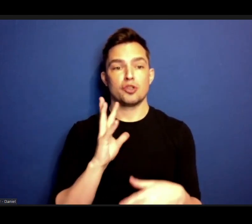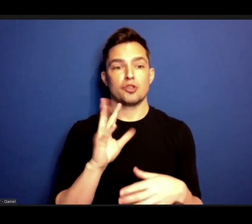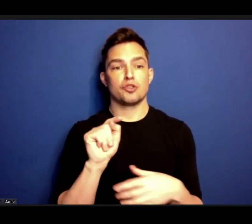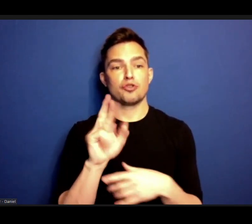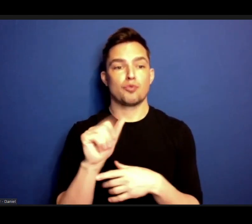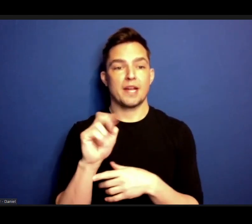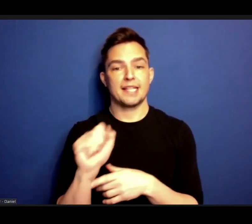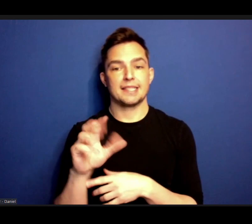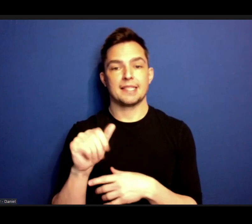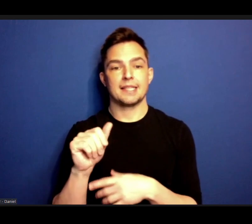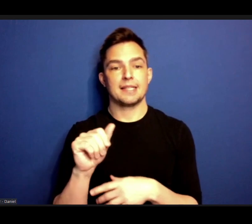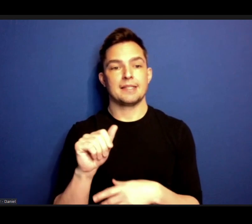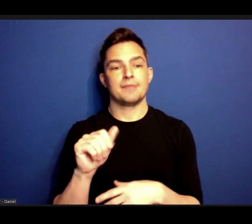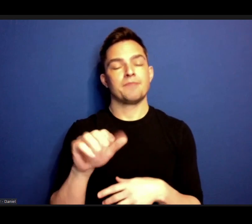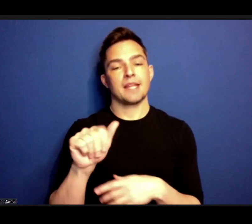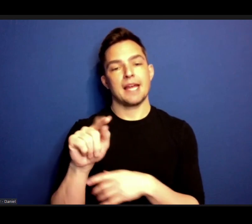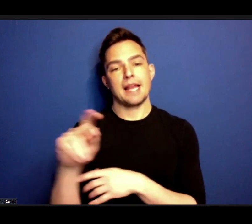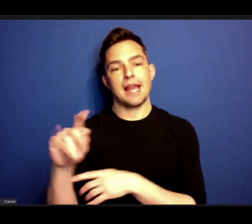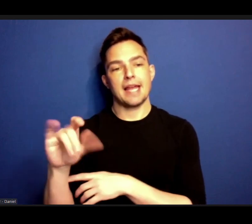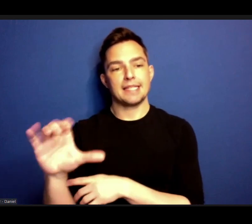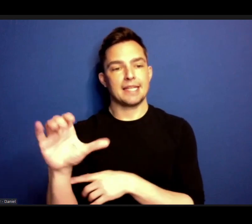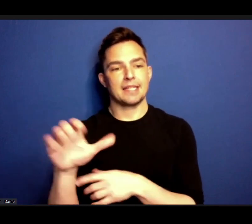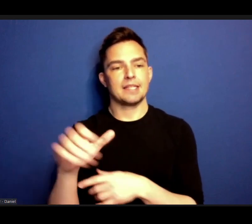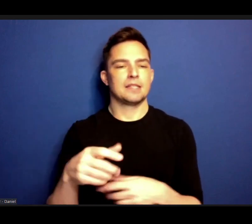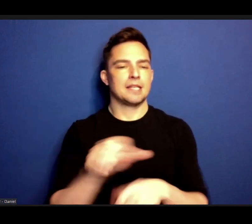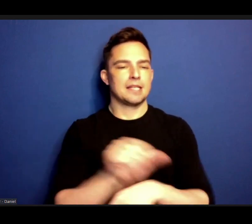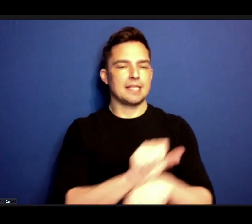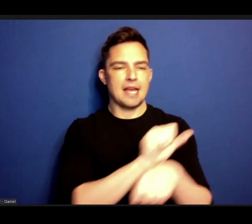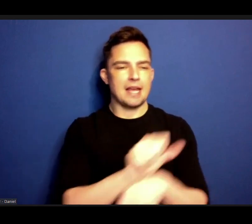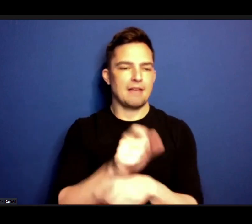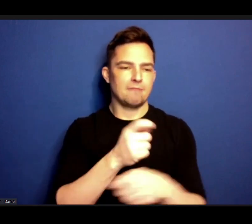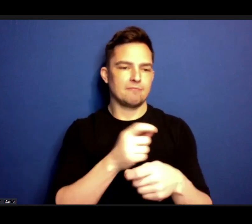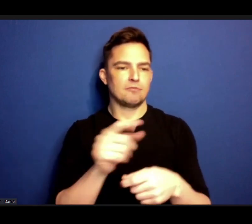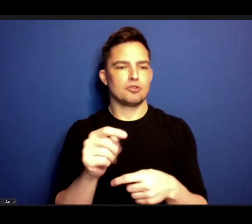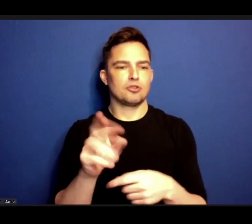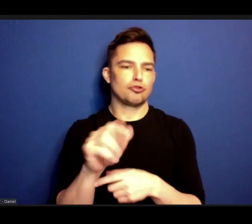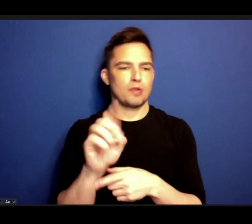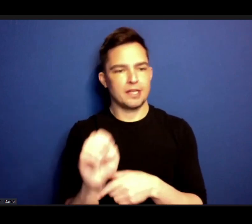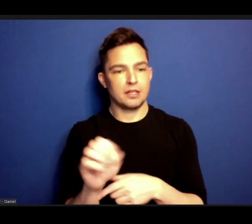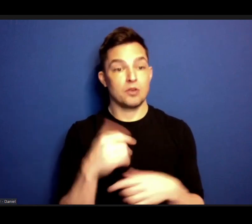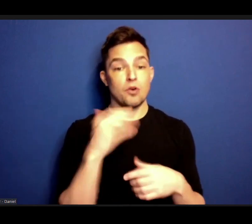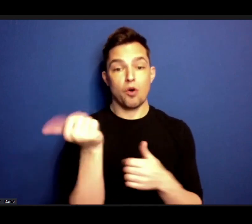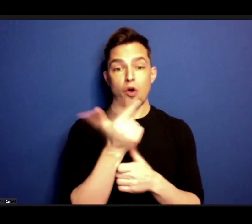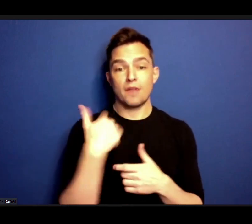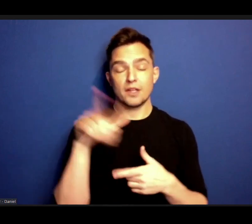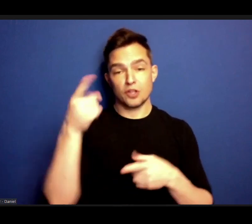trade. We acknowledge that we are all treaty people and that we are all grateful to be